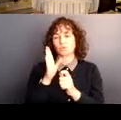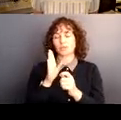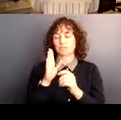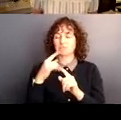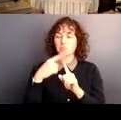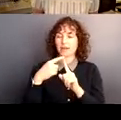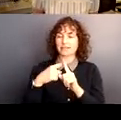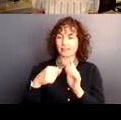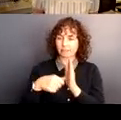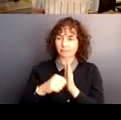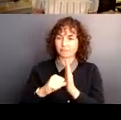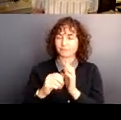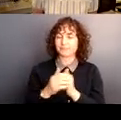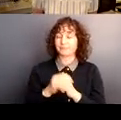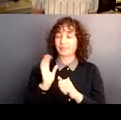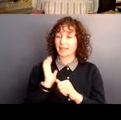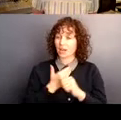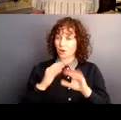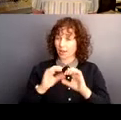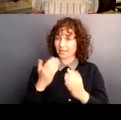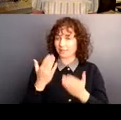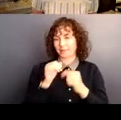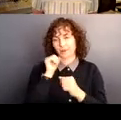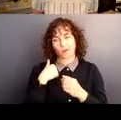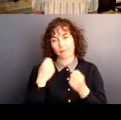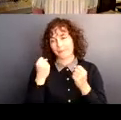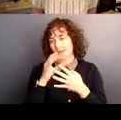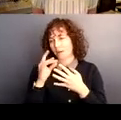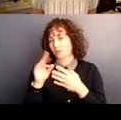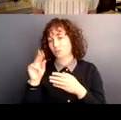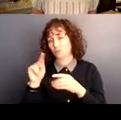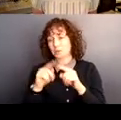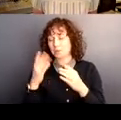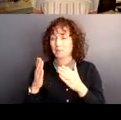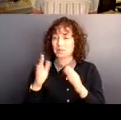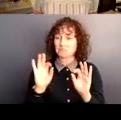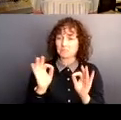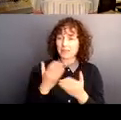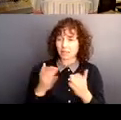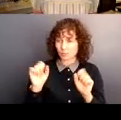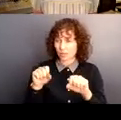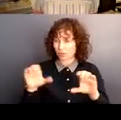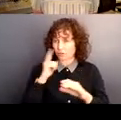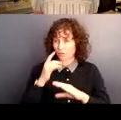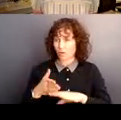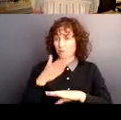In our classrooms we may not always have many options but there may be little things we can do to improve the lighting atmosphere.